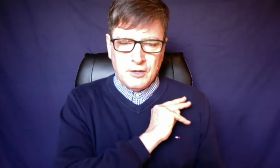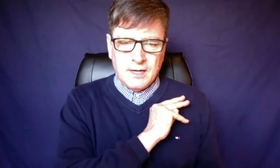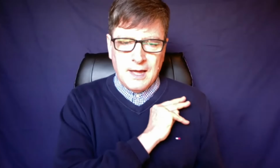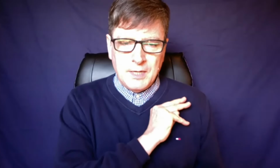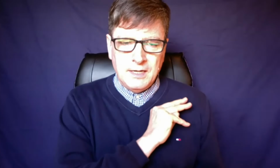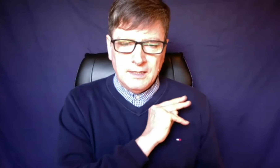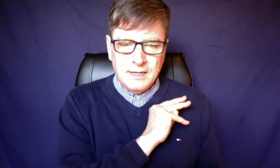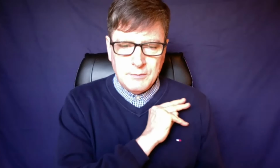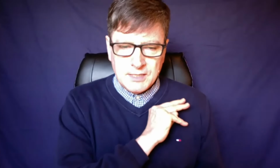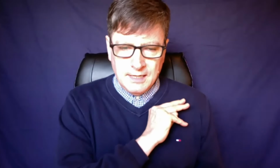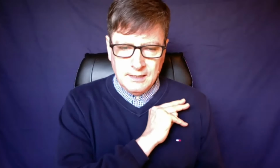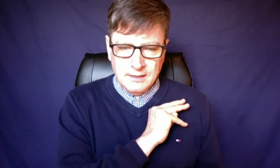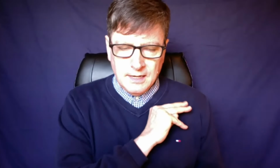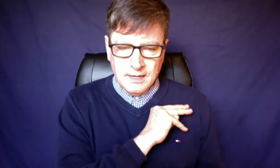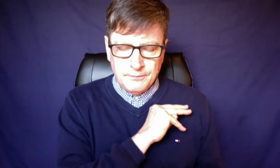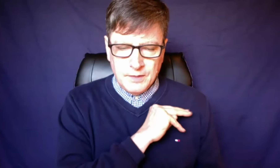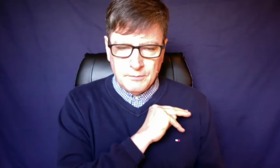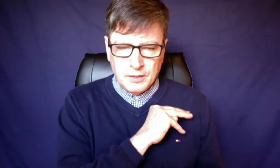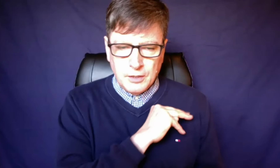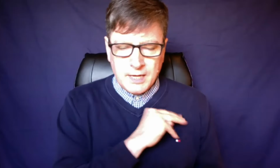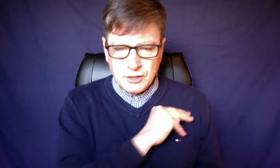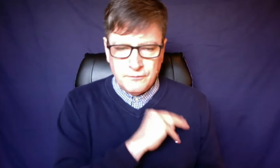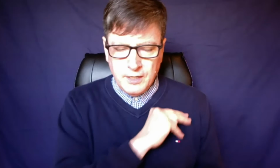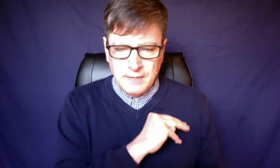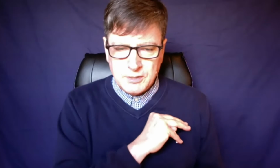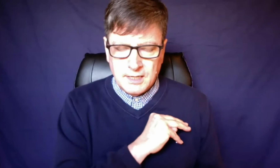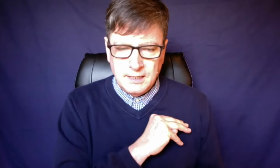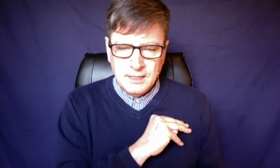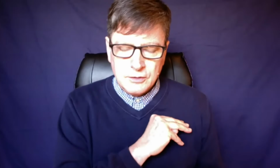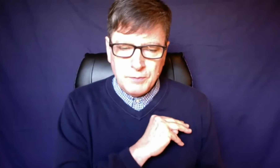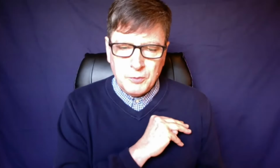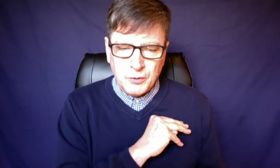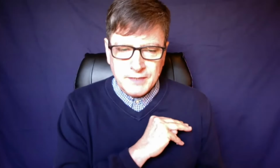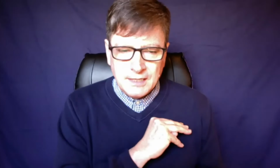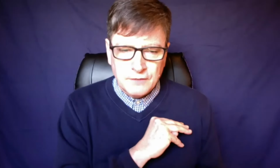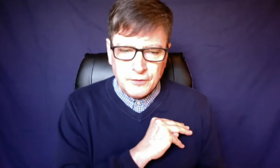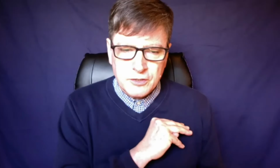sign, but imagine my name sign was the